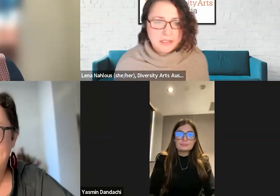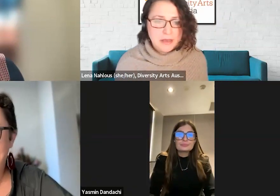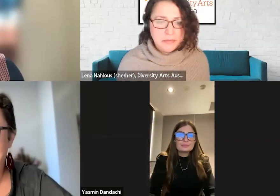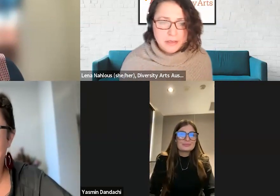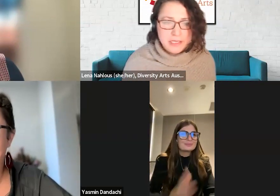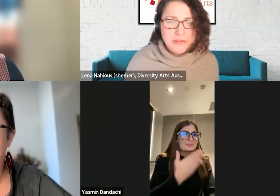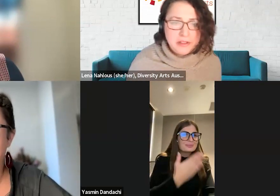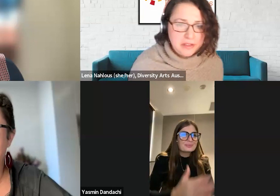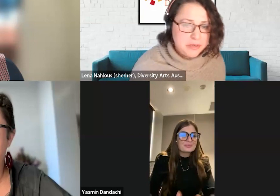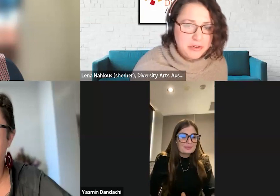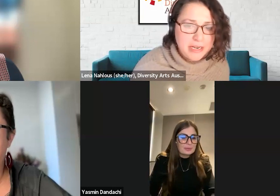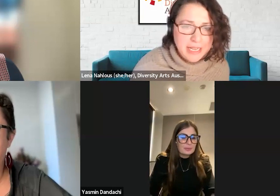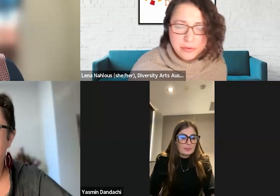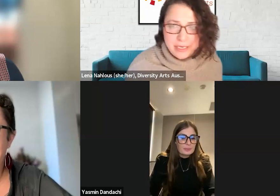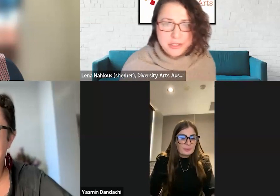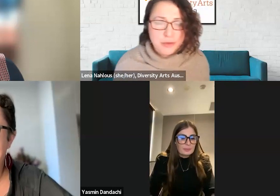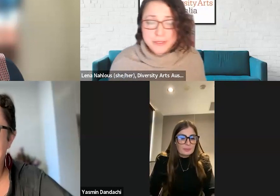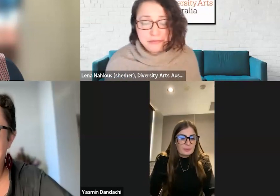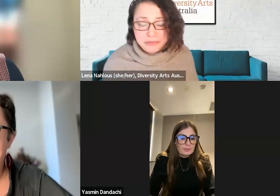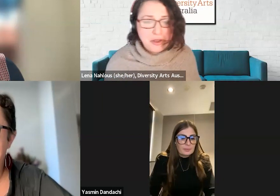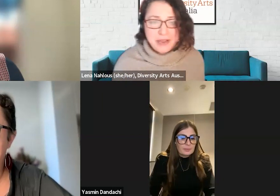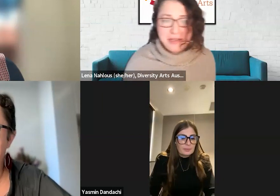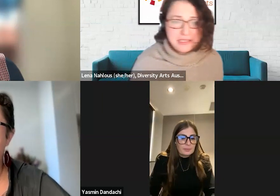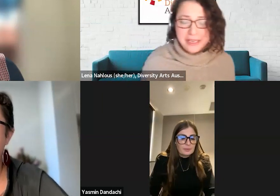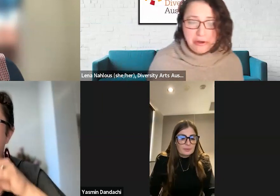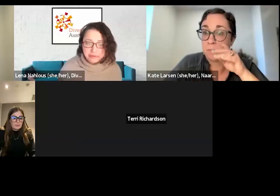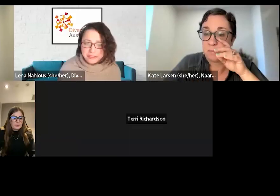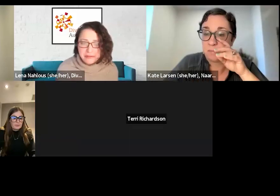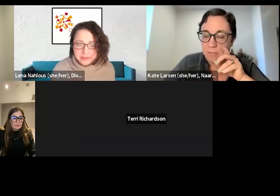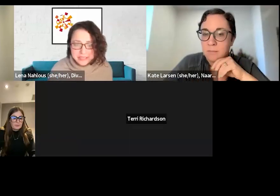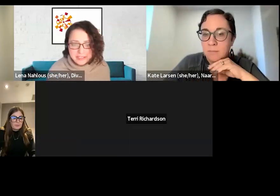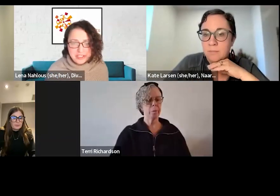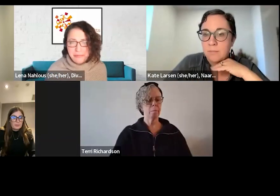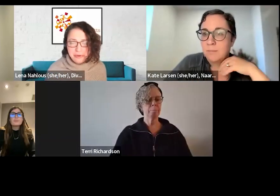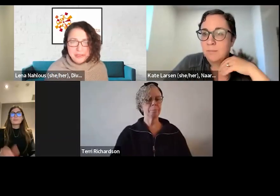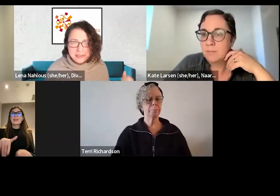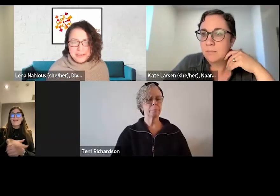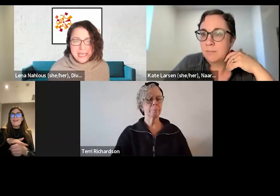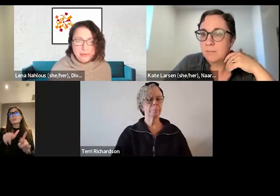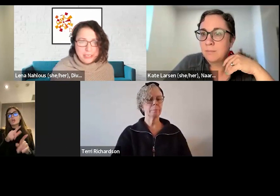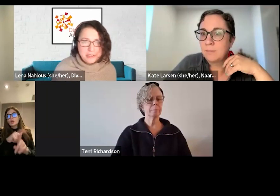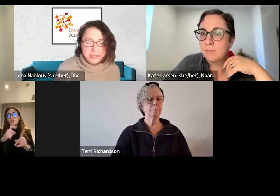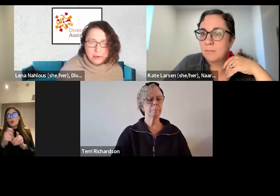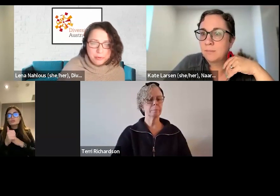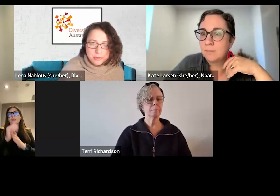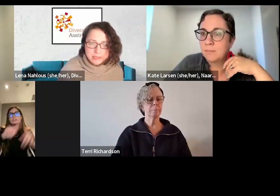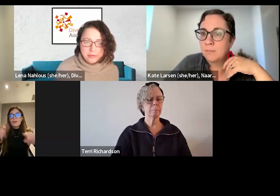And given that there is great inequity in terms of areas like culturally diverse leadership or disabled leadership on boards than it